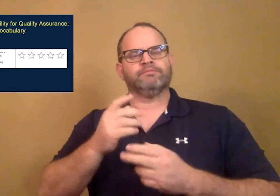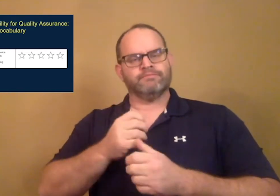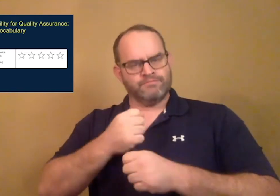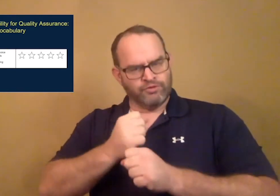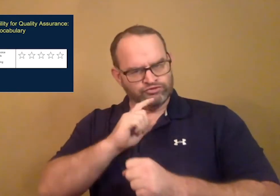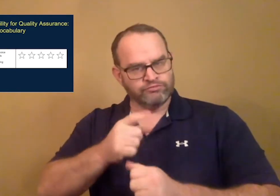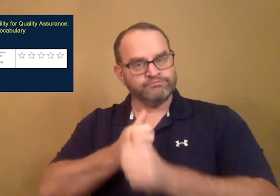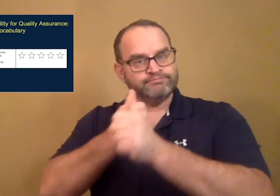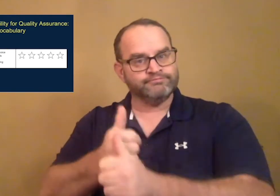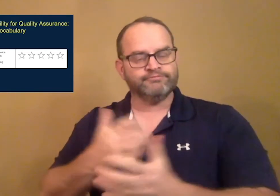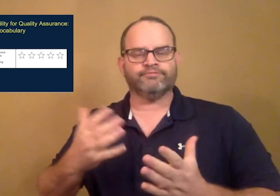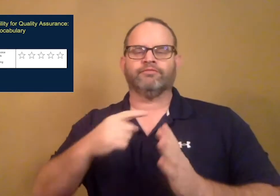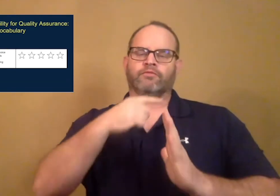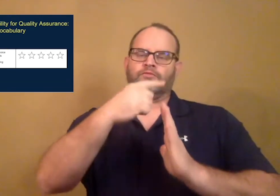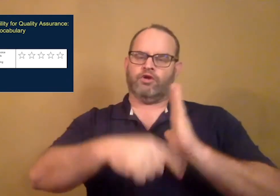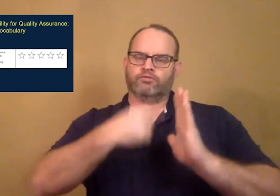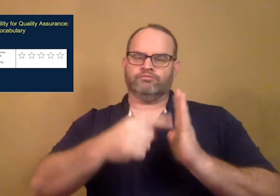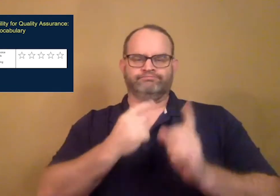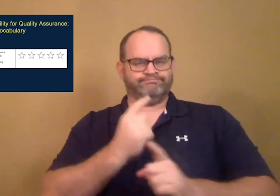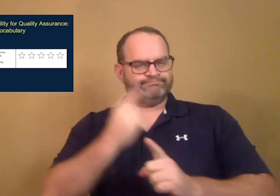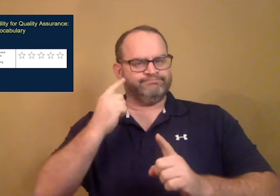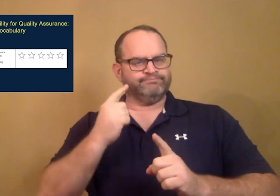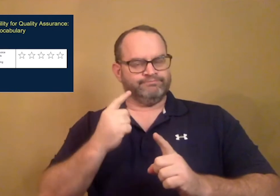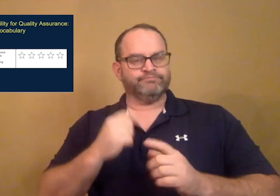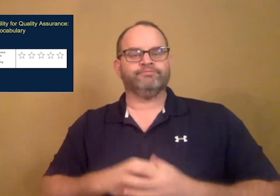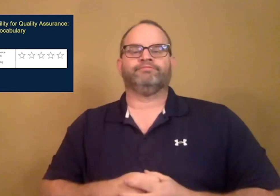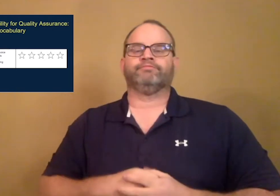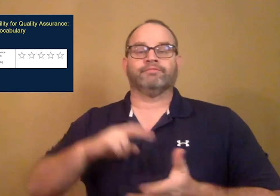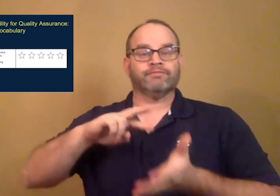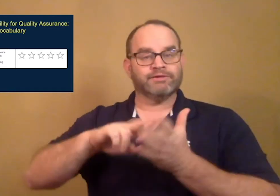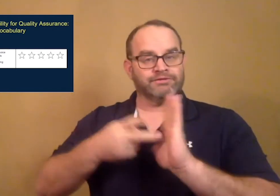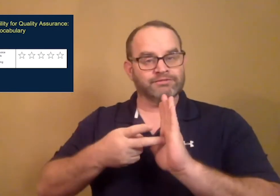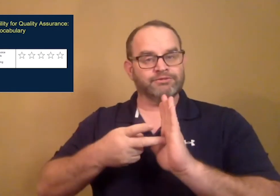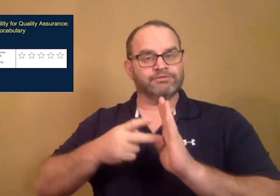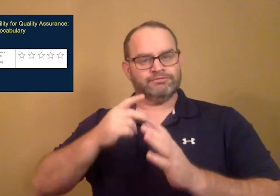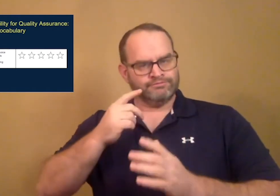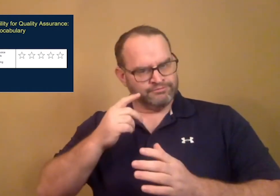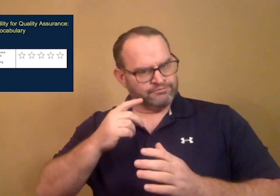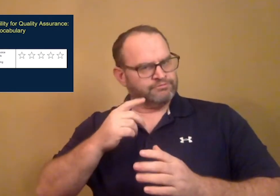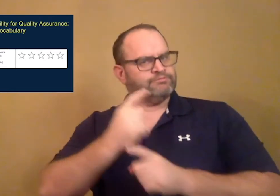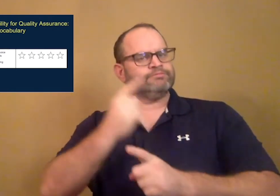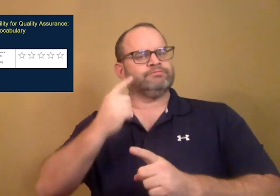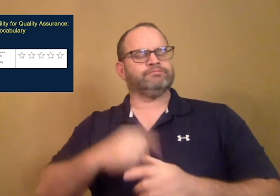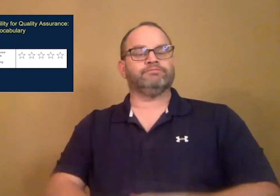and the signed words are phonologically and semantically accurate.